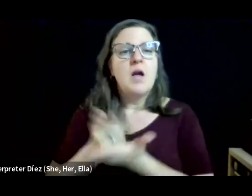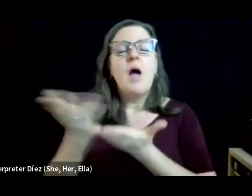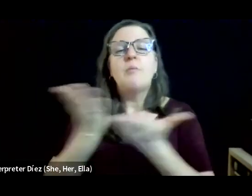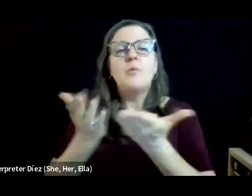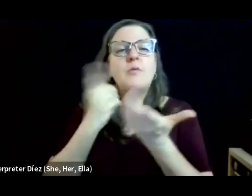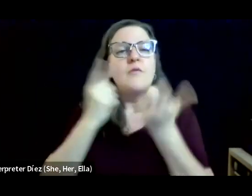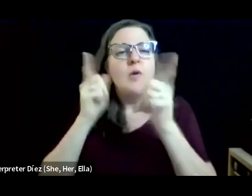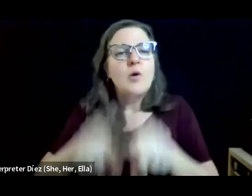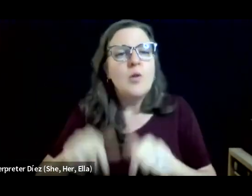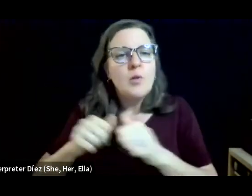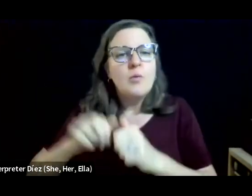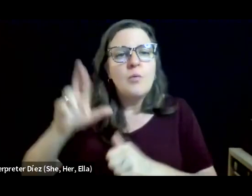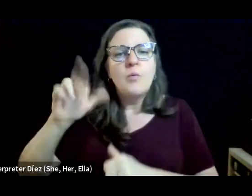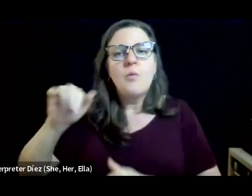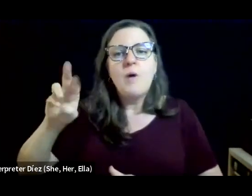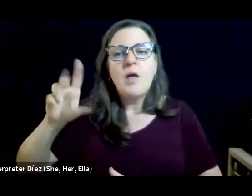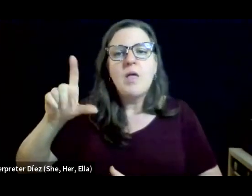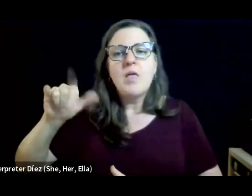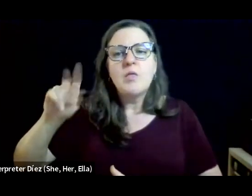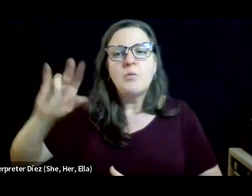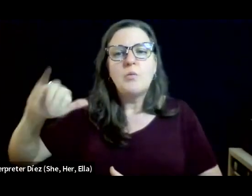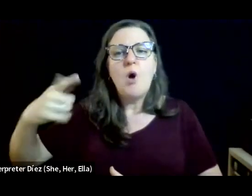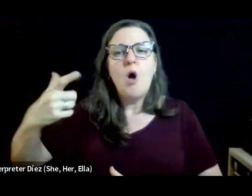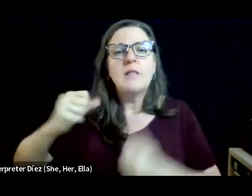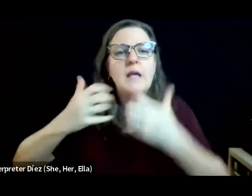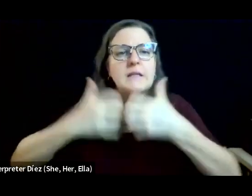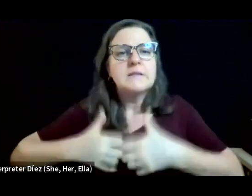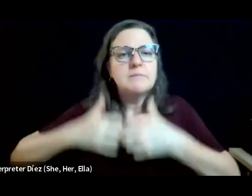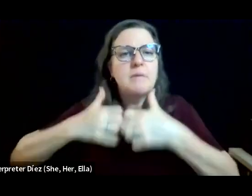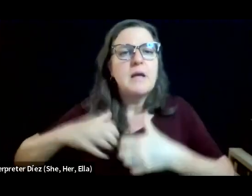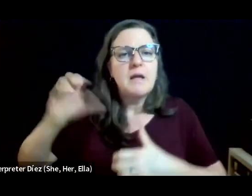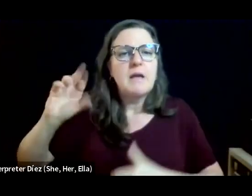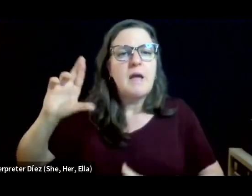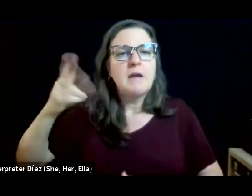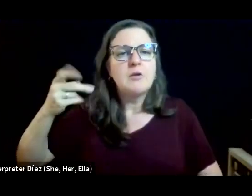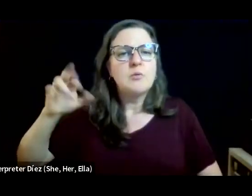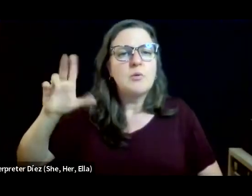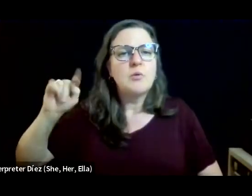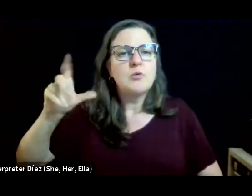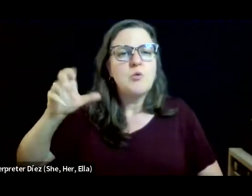Rawlings Mechanical Corporation to Repair the Irrigation Main Line